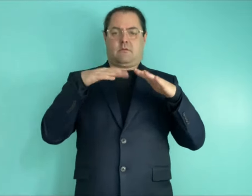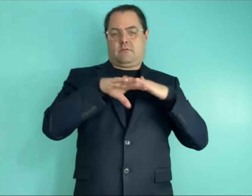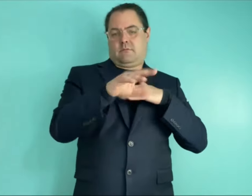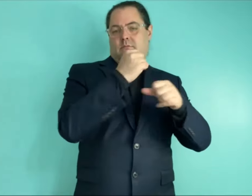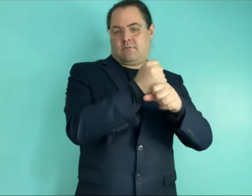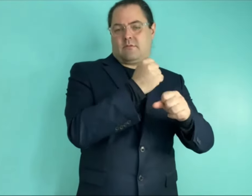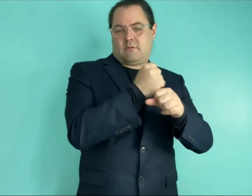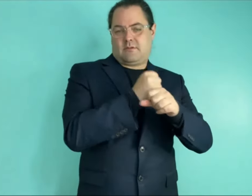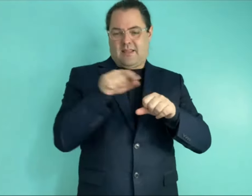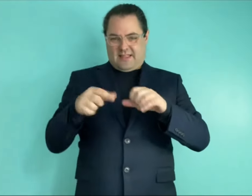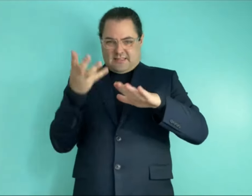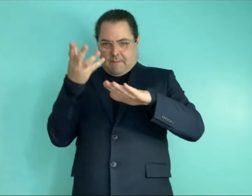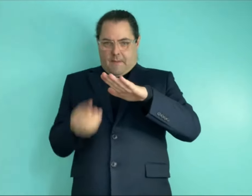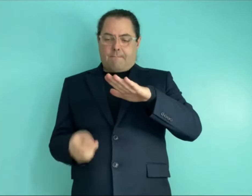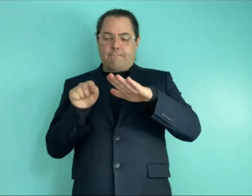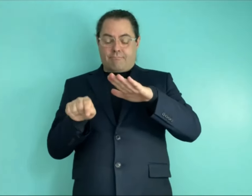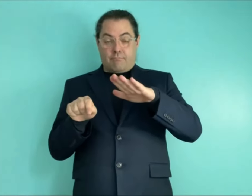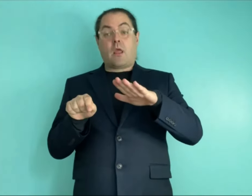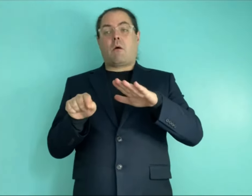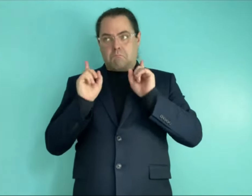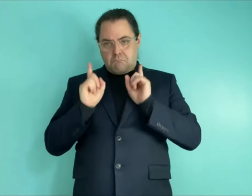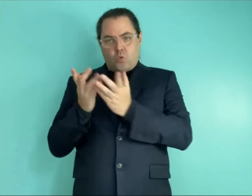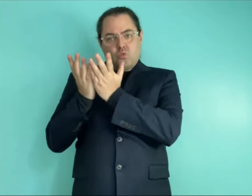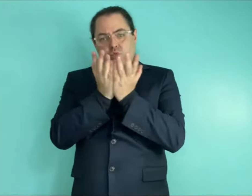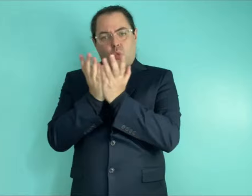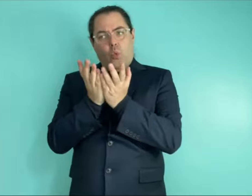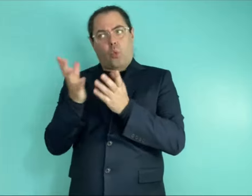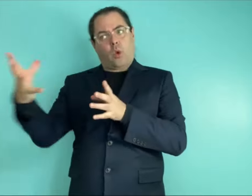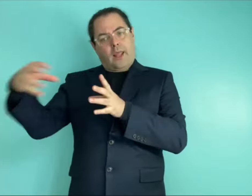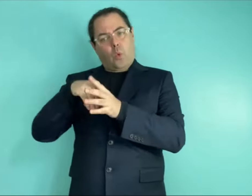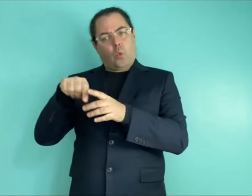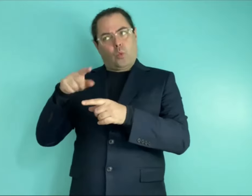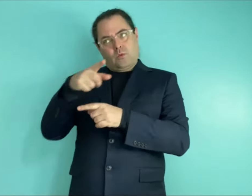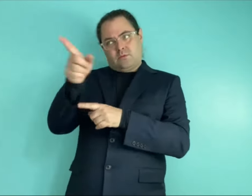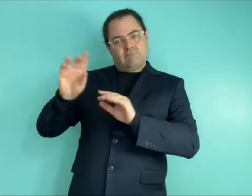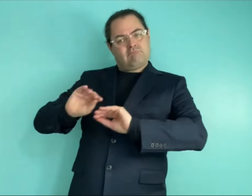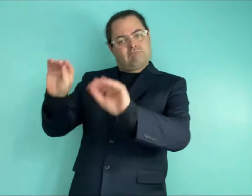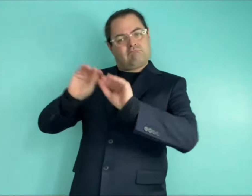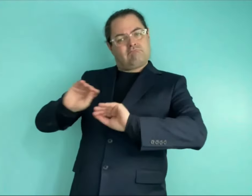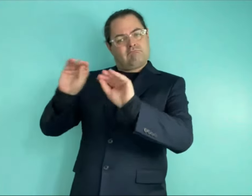still something that needs to be worked upon. And, of course, is this is partnered by the